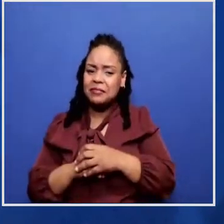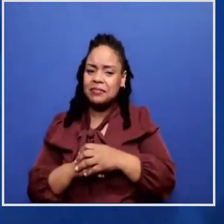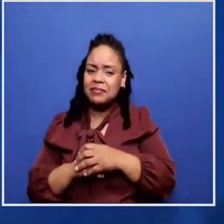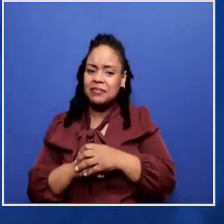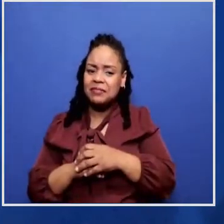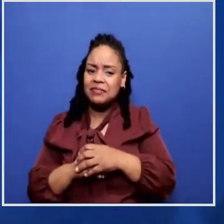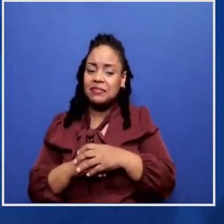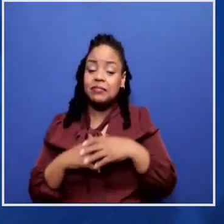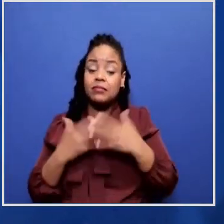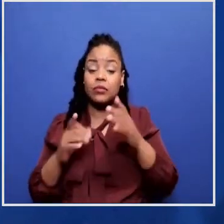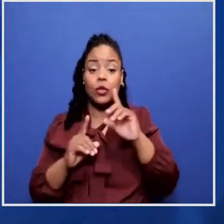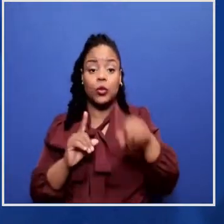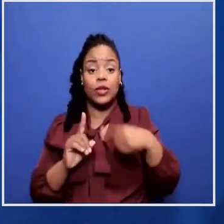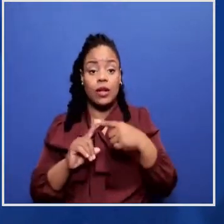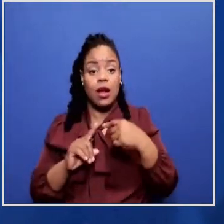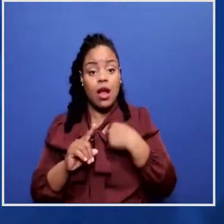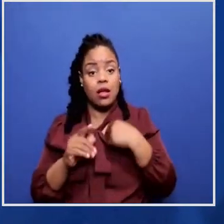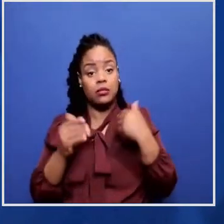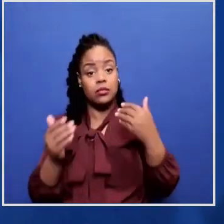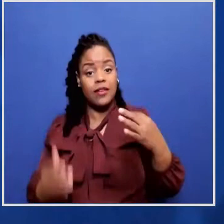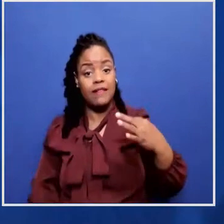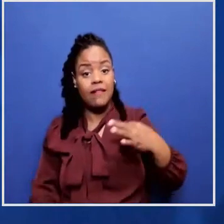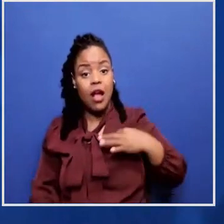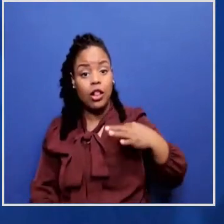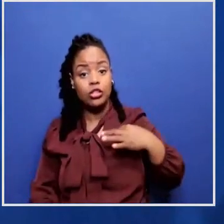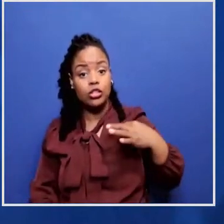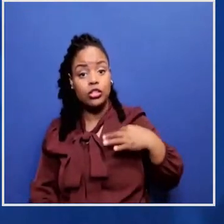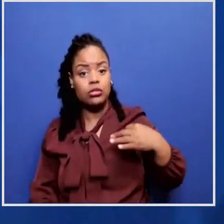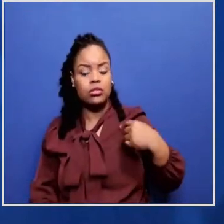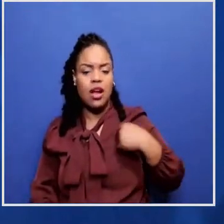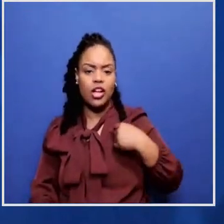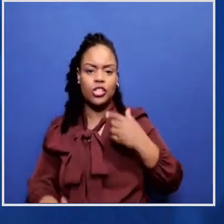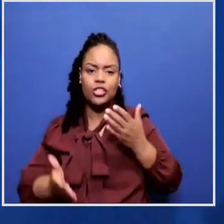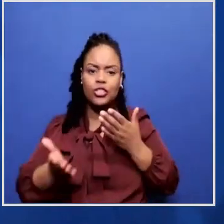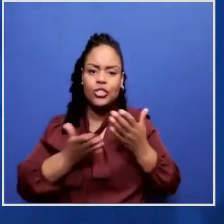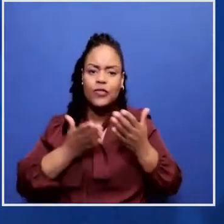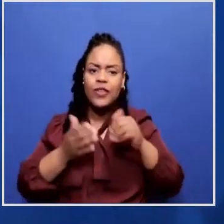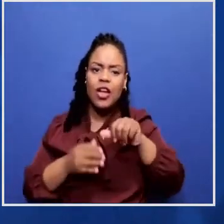WHENEVER I AM VOLUNTEERING AND